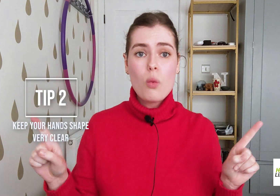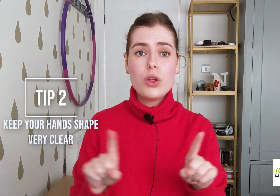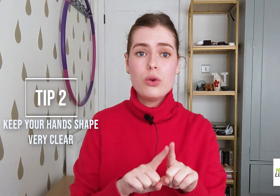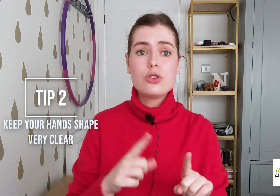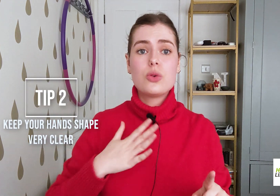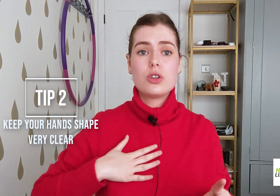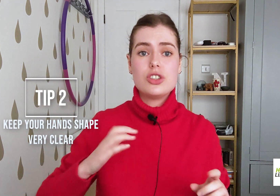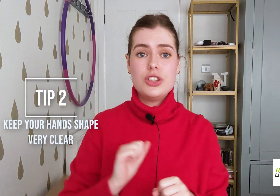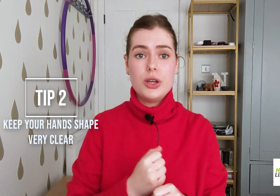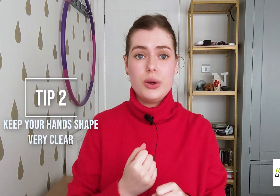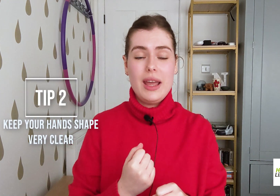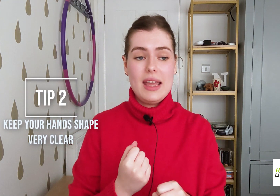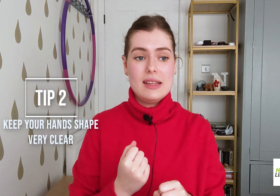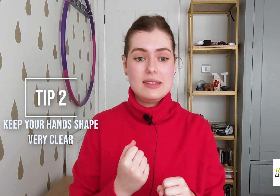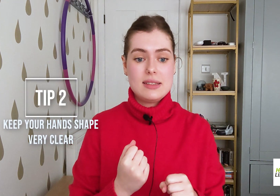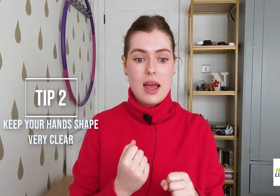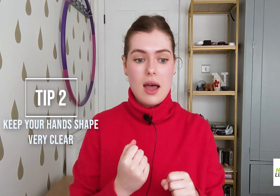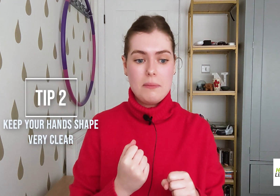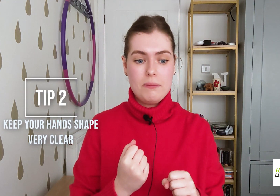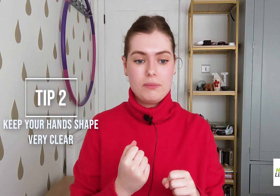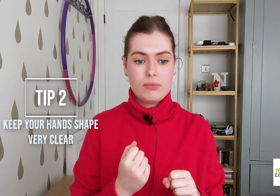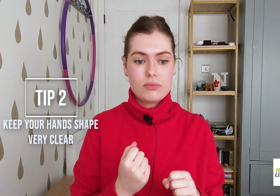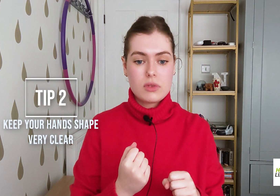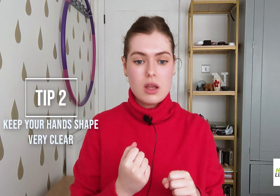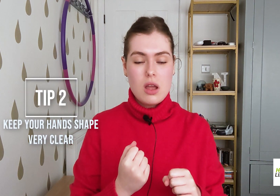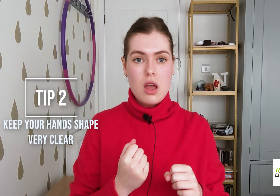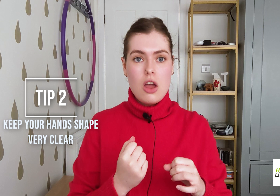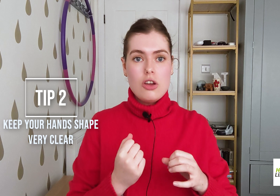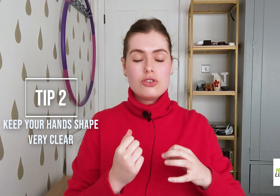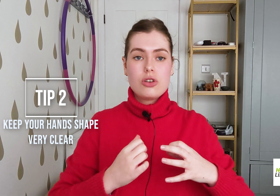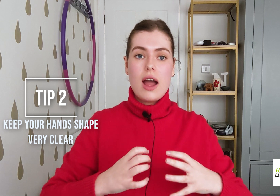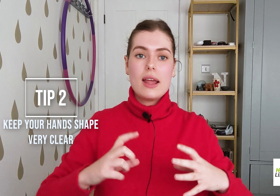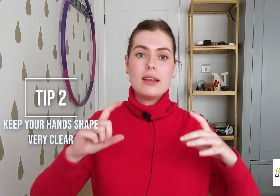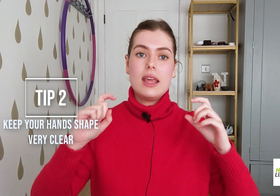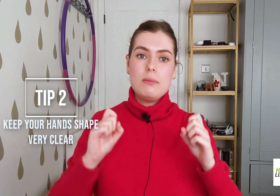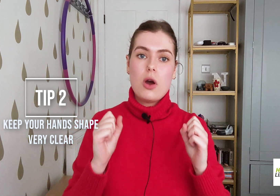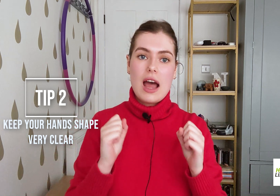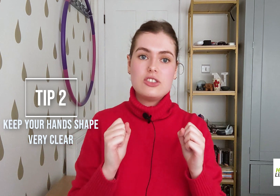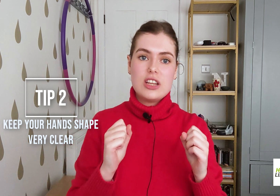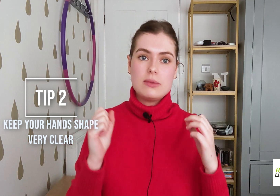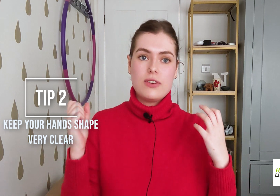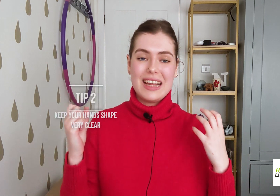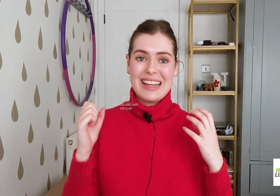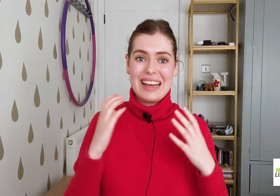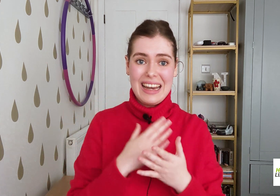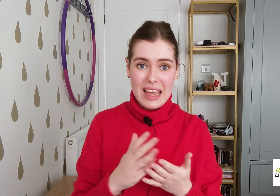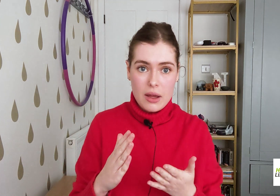we also want to do is try and keep your hand shapes very clear